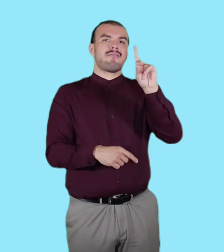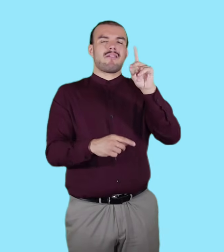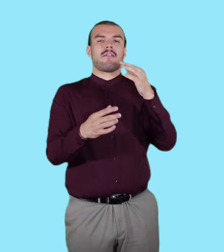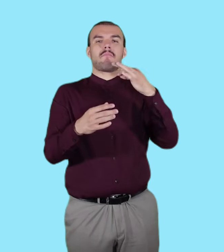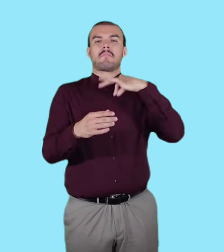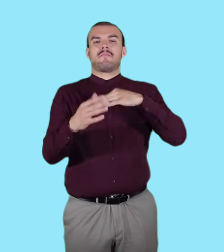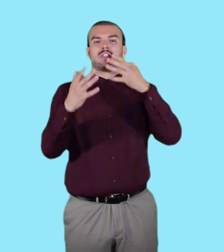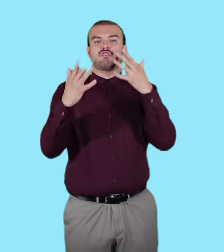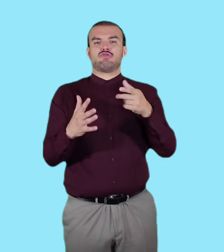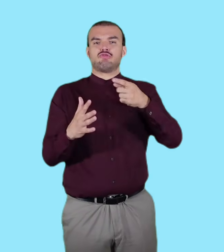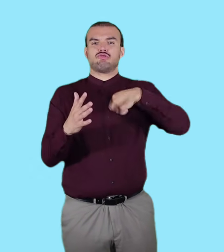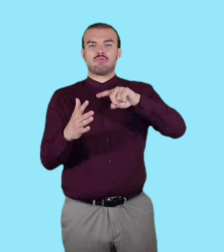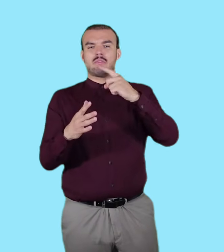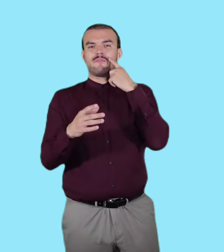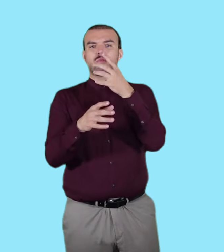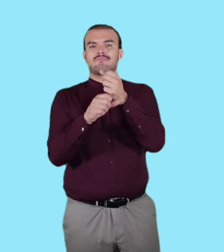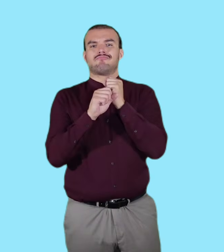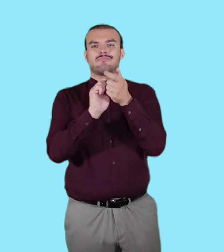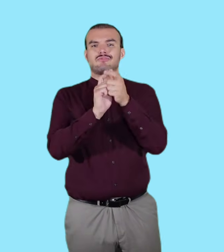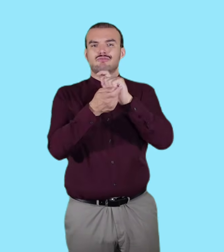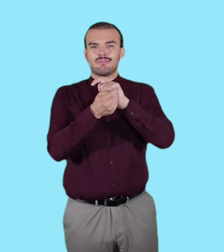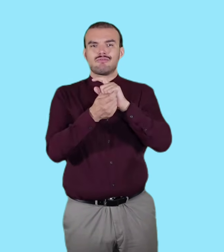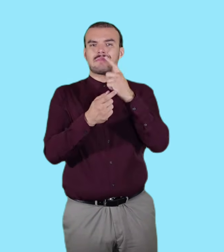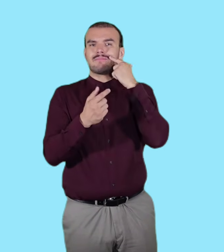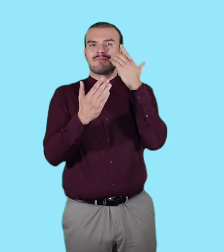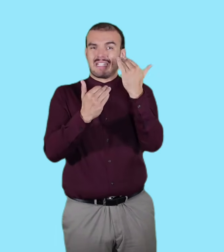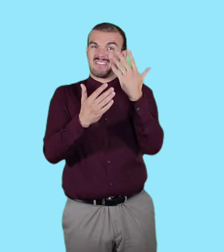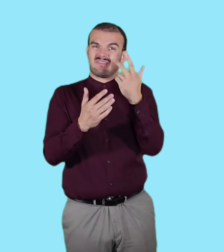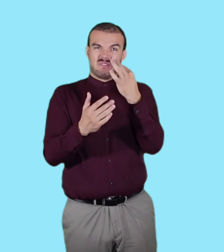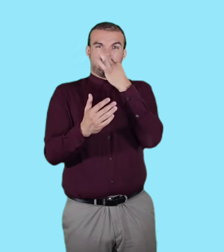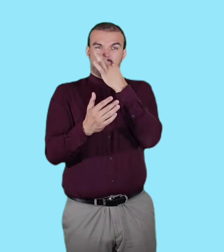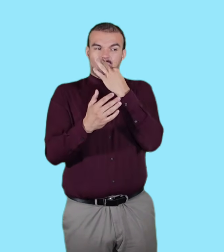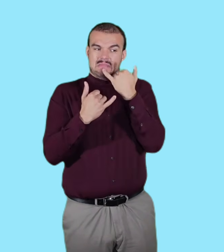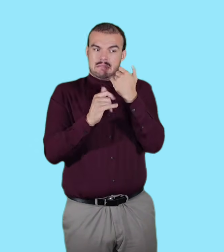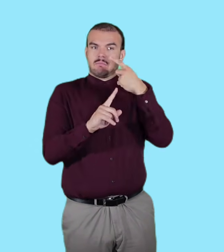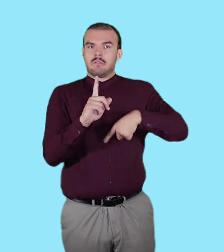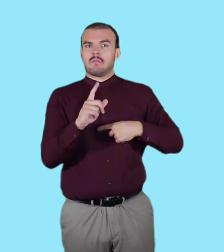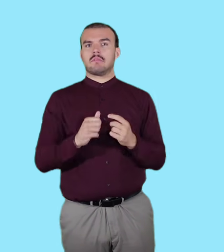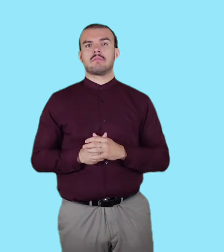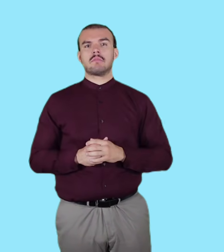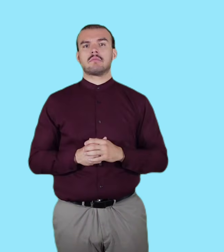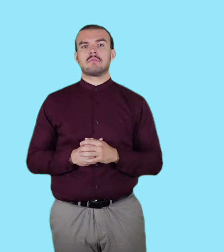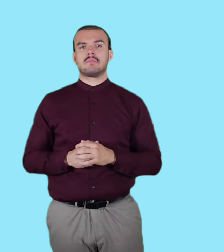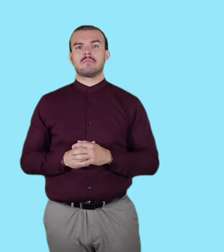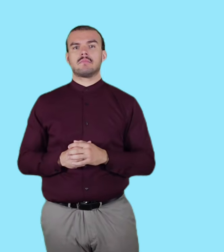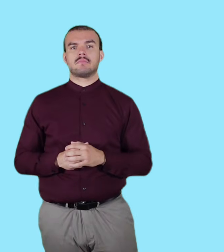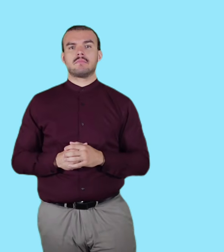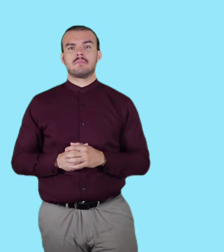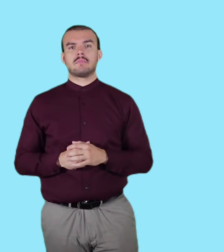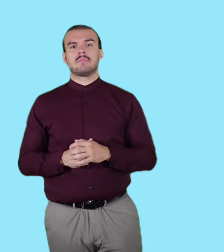about the kinds of changes they should expect as early as this month. Conclusion: